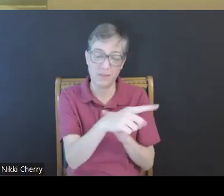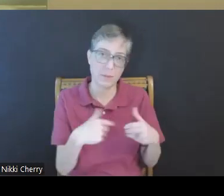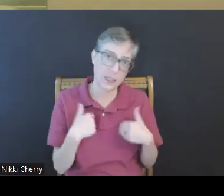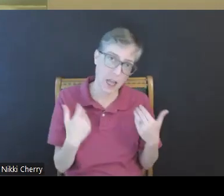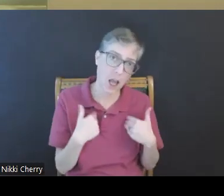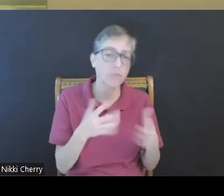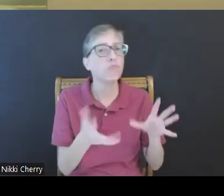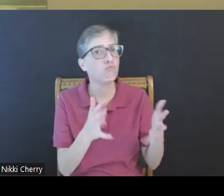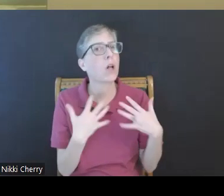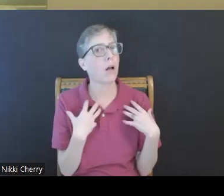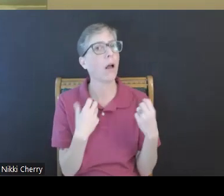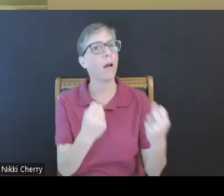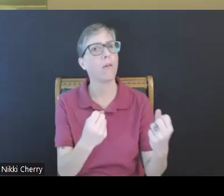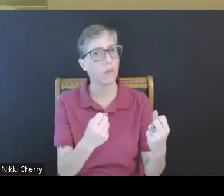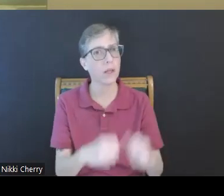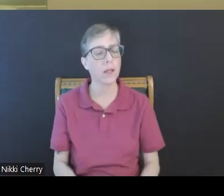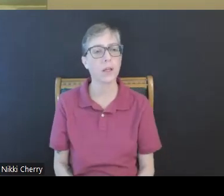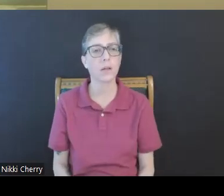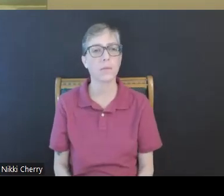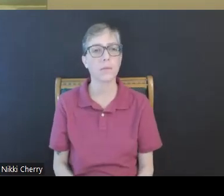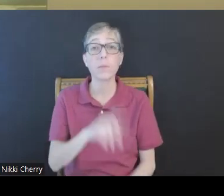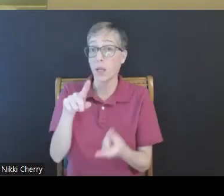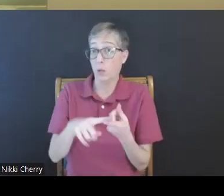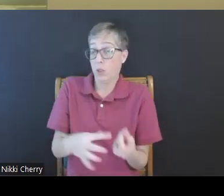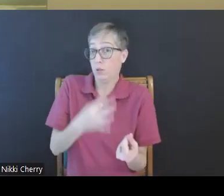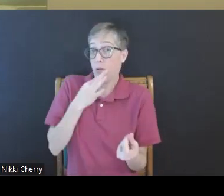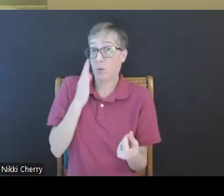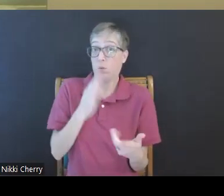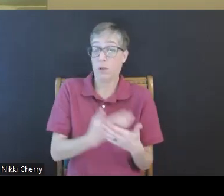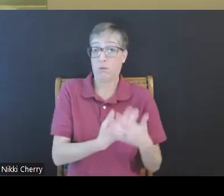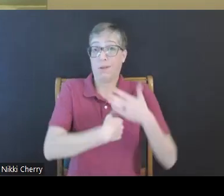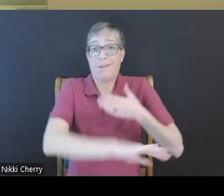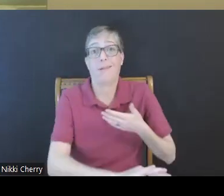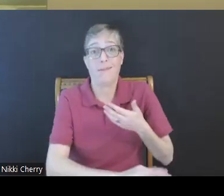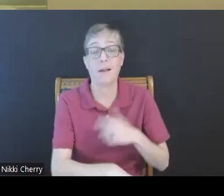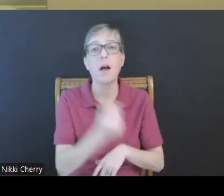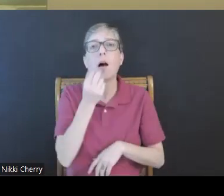and when you're when you're about to have a child or you've had a child you are really motivated to